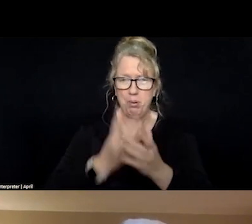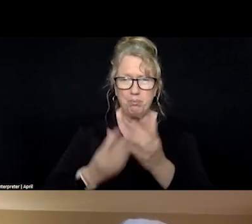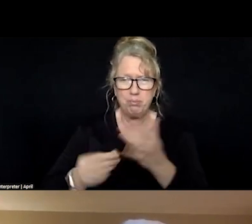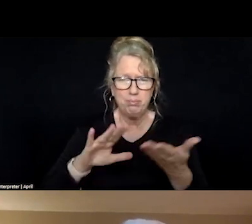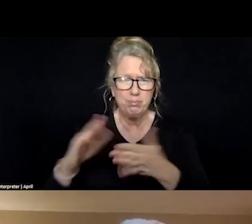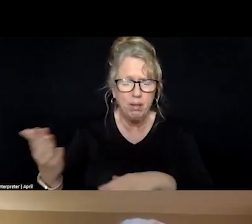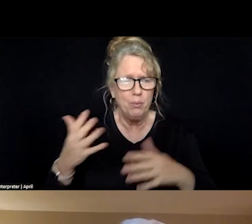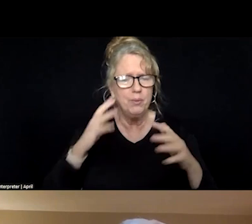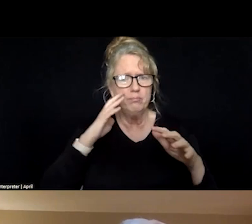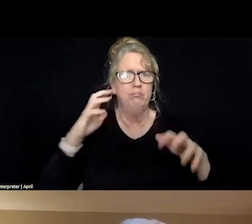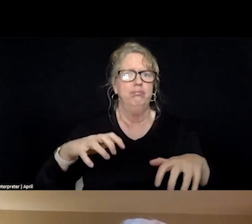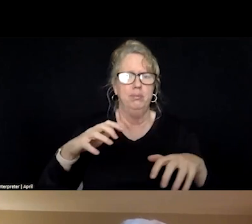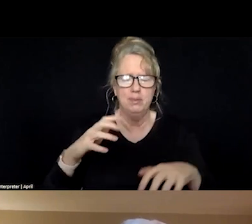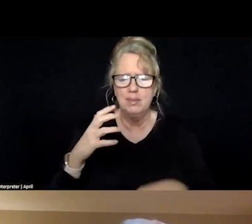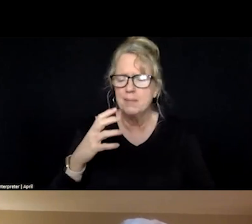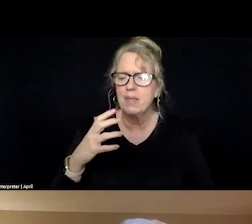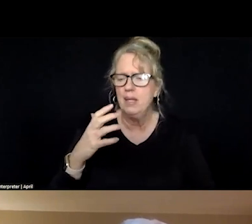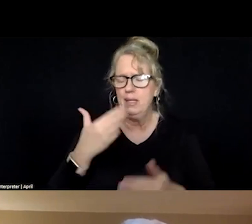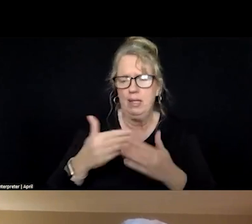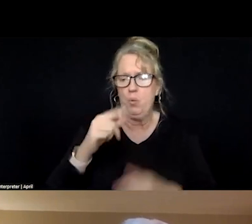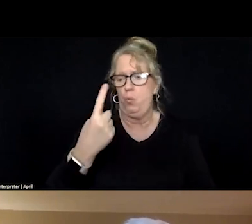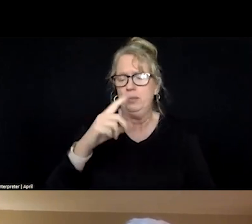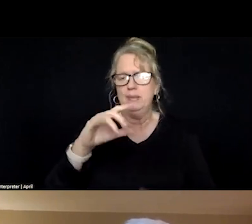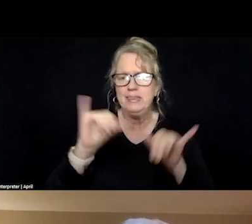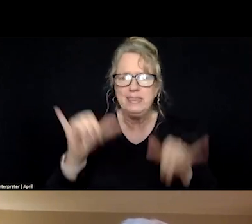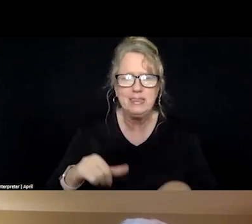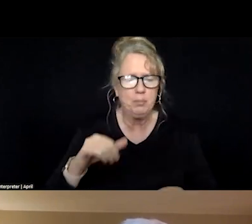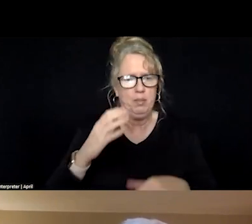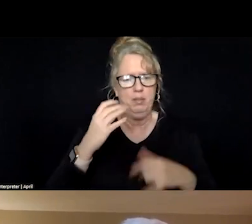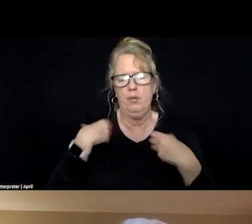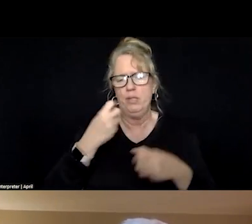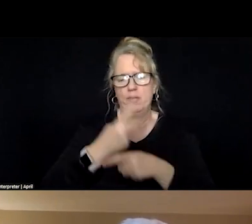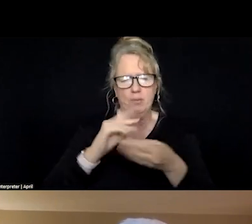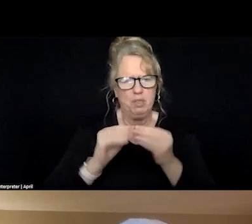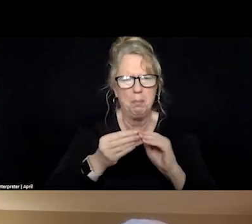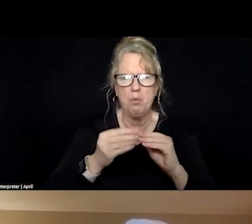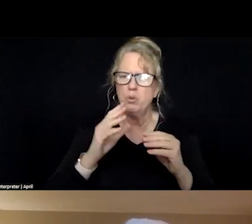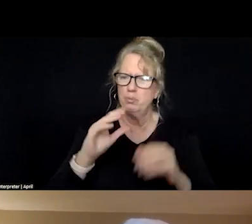IN ANY ONE SYSTEM, THOSE NUMBERS ARE SMALL.